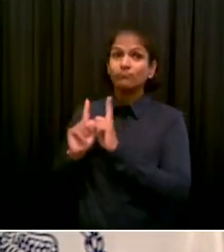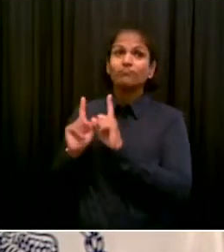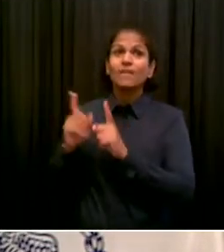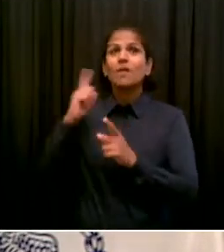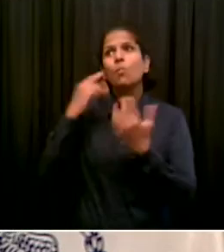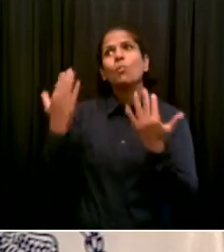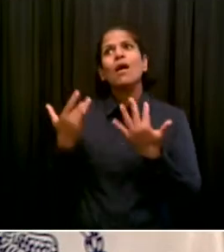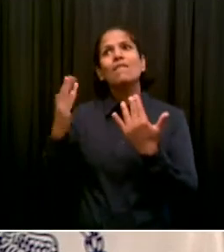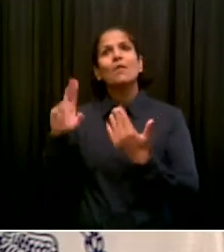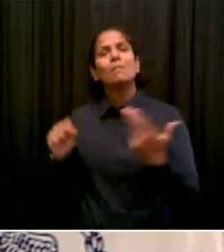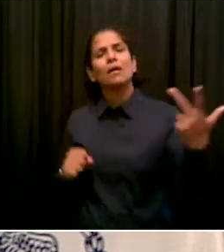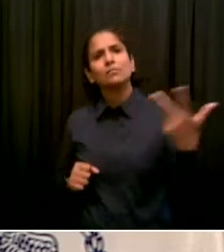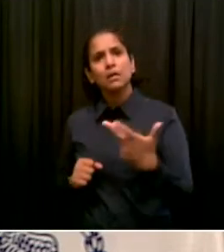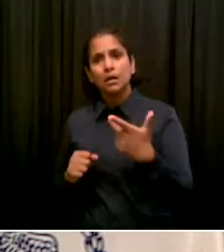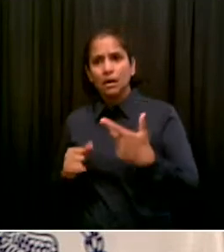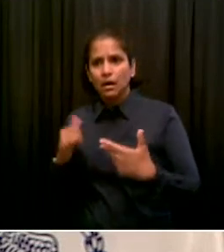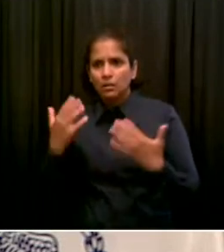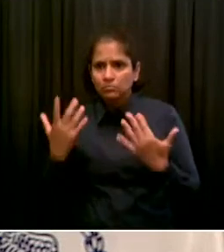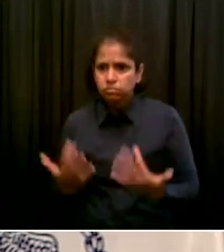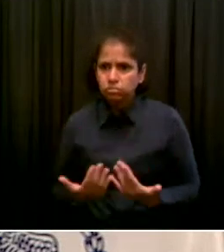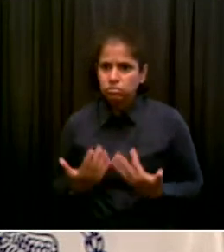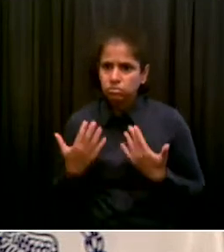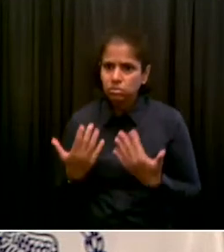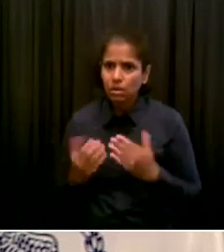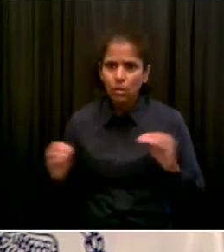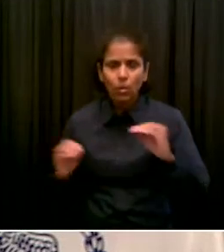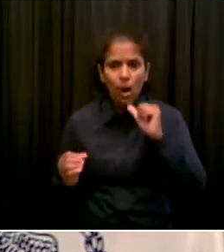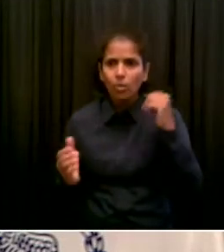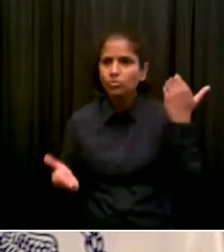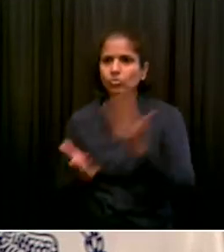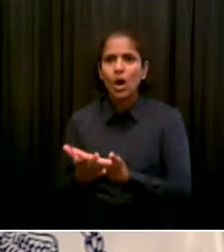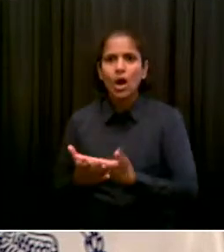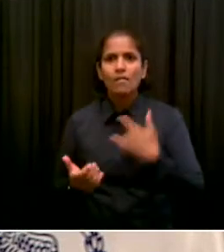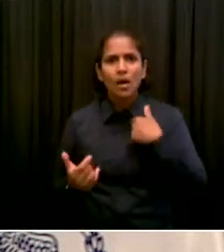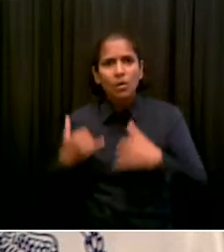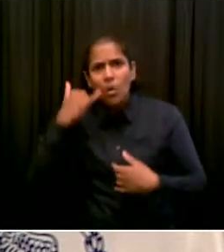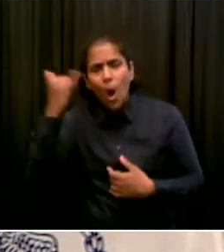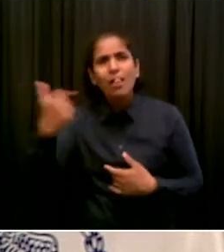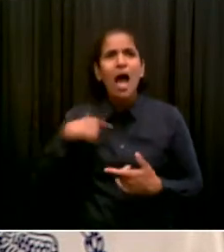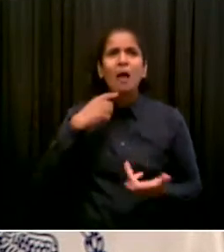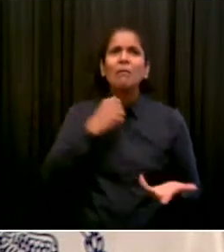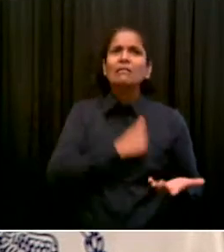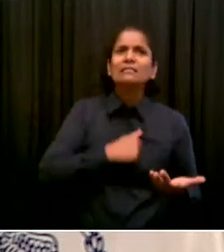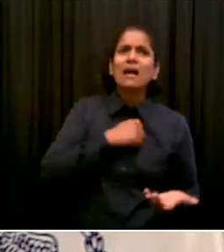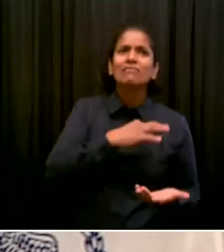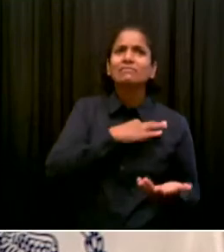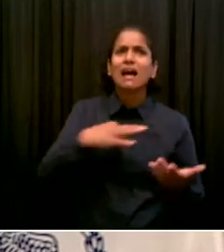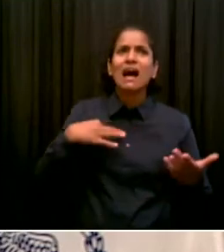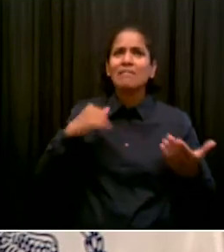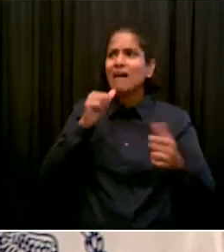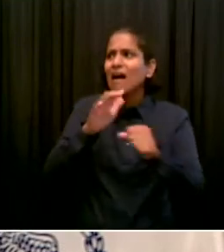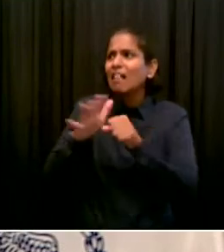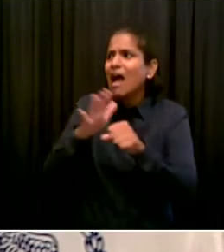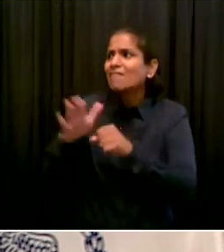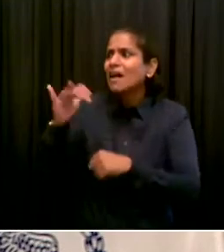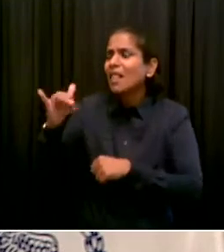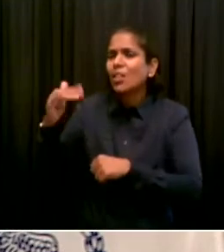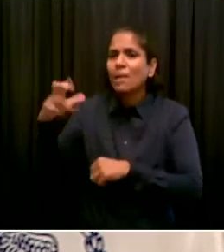SHE WAS DROPPED OFF AT THE WRONG SCHOOL. WE HEARD FROM A FAMILY ON THE UPPER EAST SIDE WITH A SPECIAL NEEDS STUDNTE IT S WASUPPOSED TO BE BEST. THE BEST DIDN'T SHOW UP YESTERDAY WHEN THE PARENT